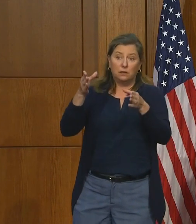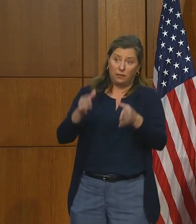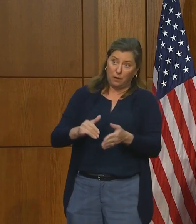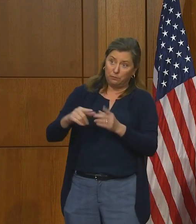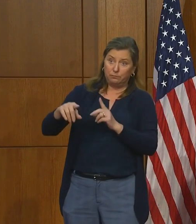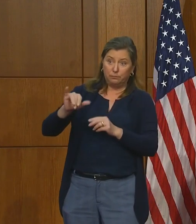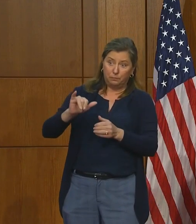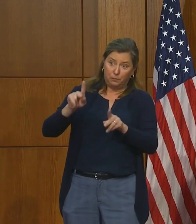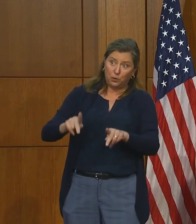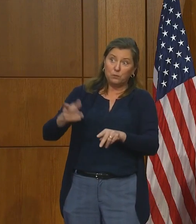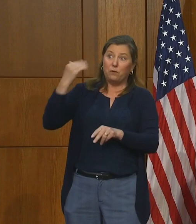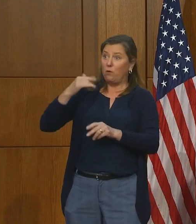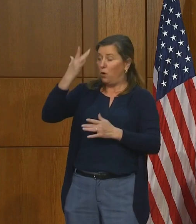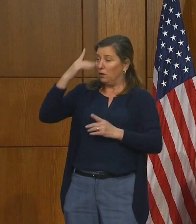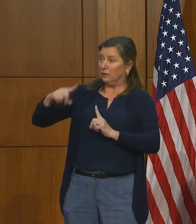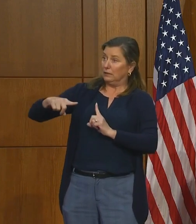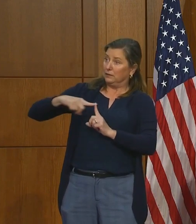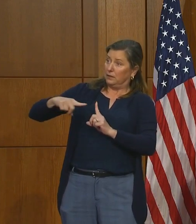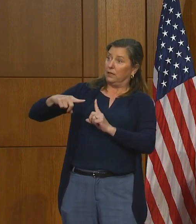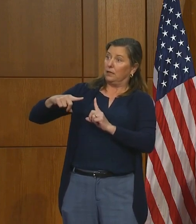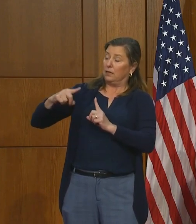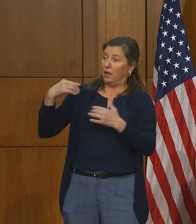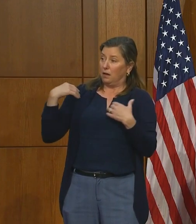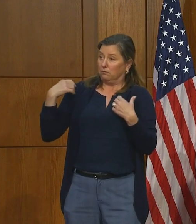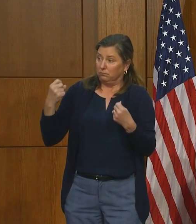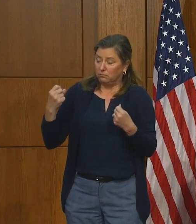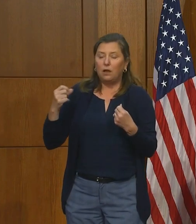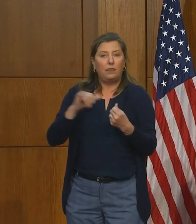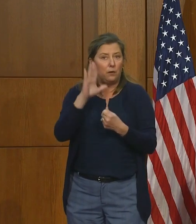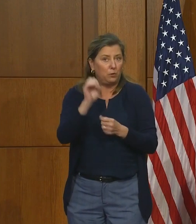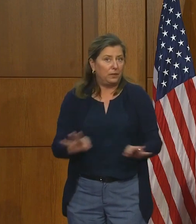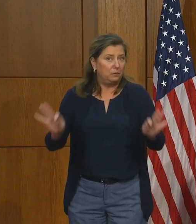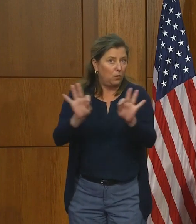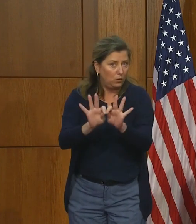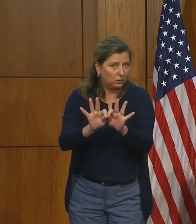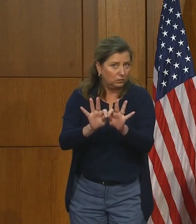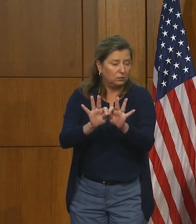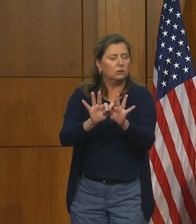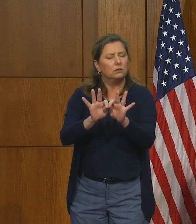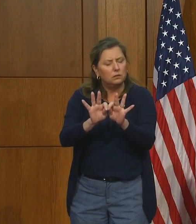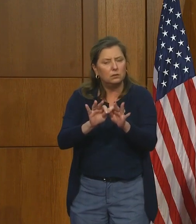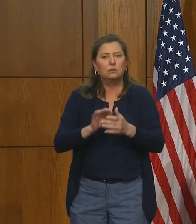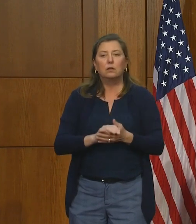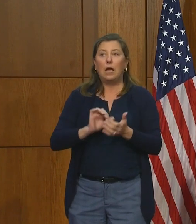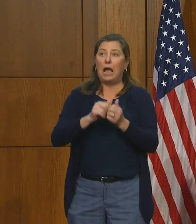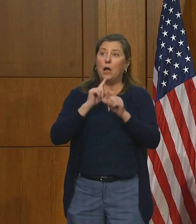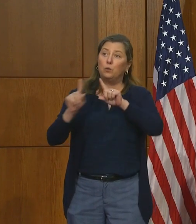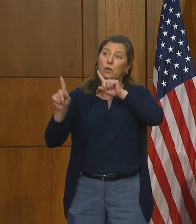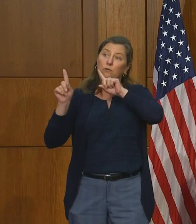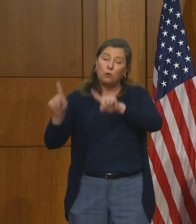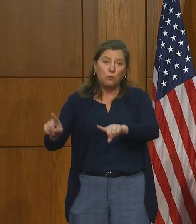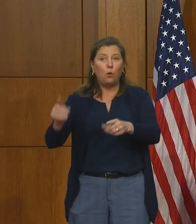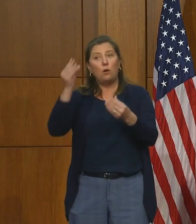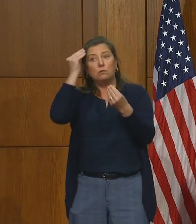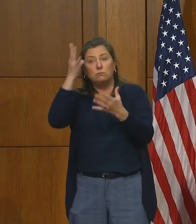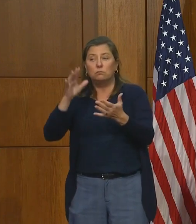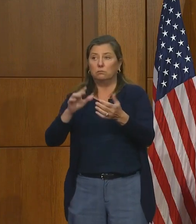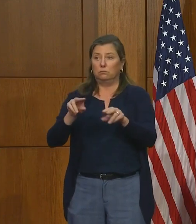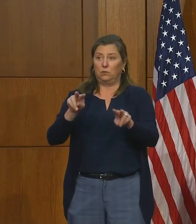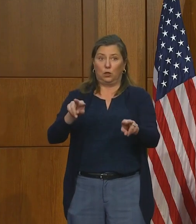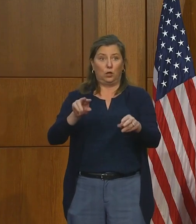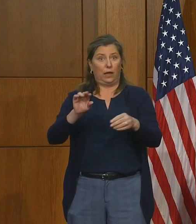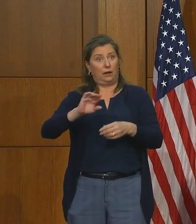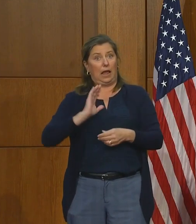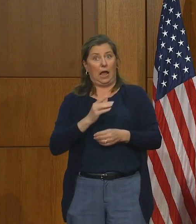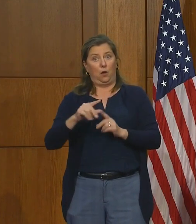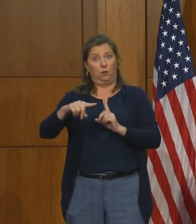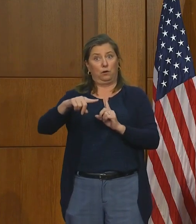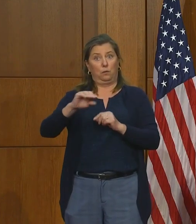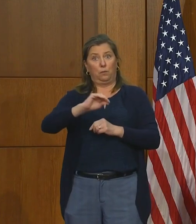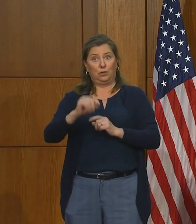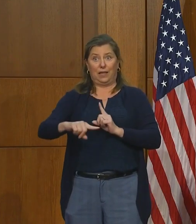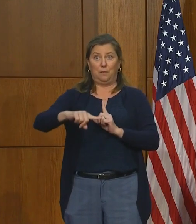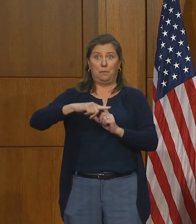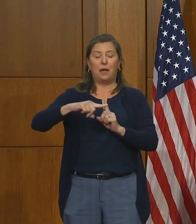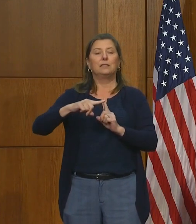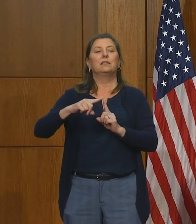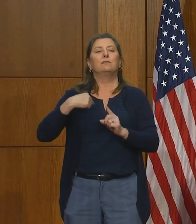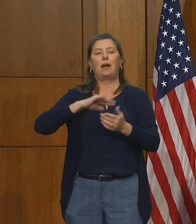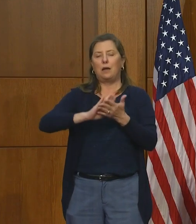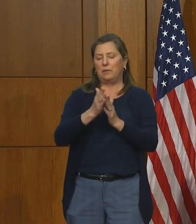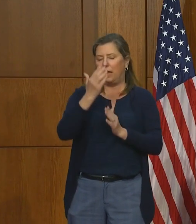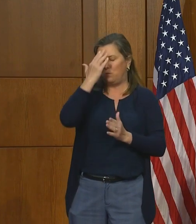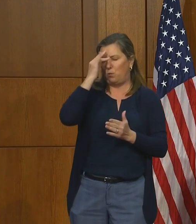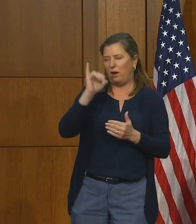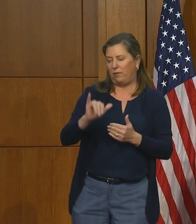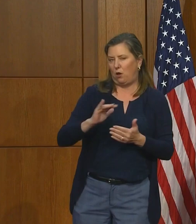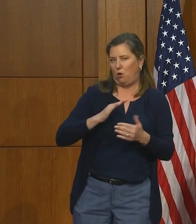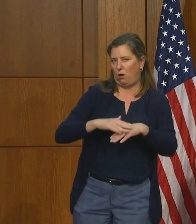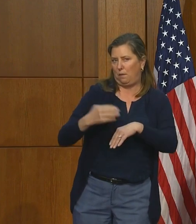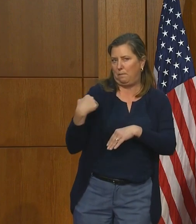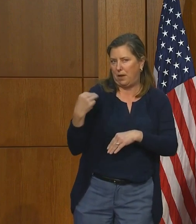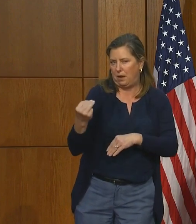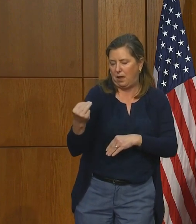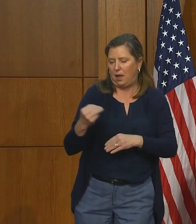ON FD. UP A LOT TELL. WE MOVED